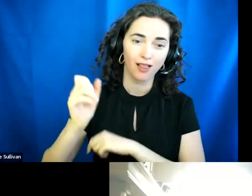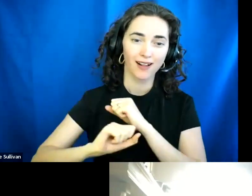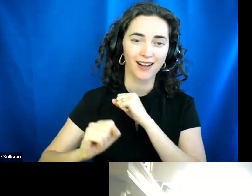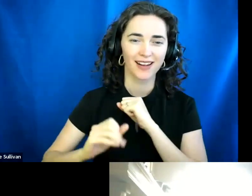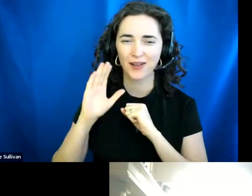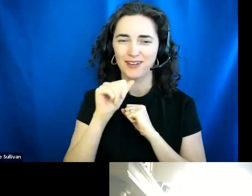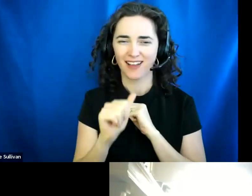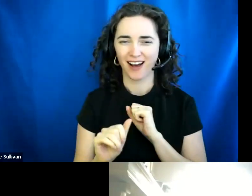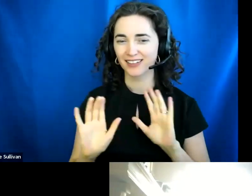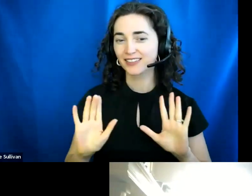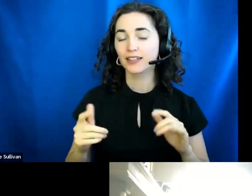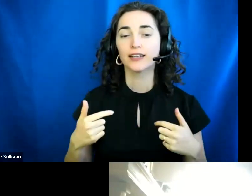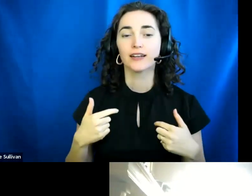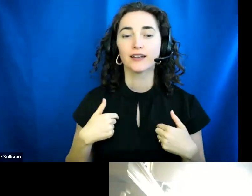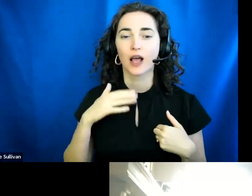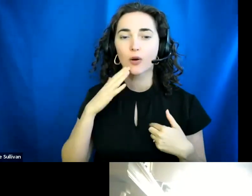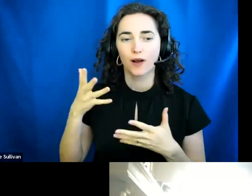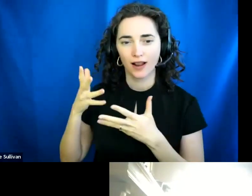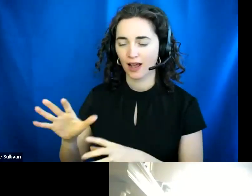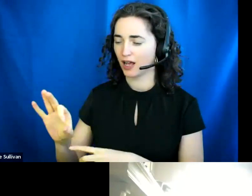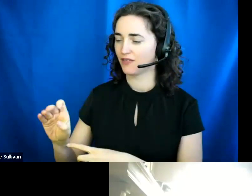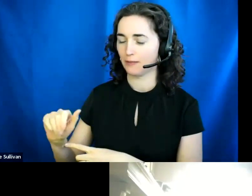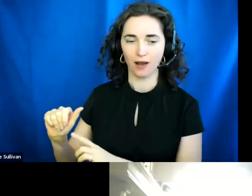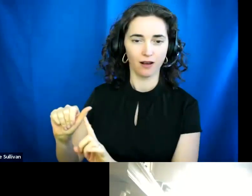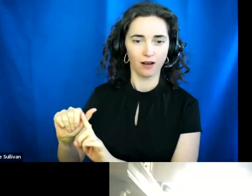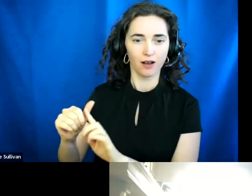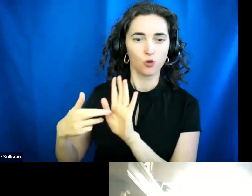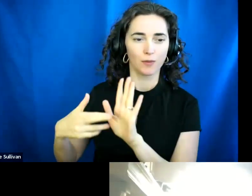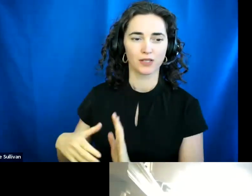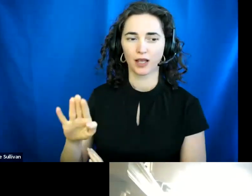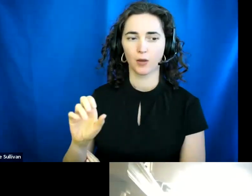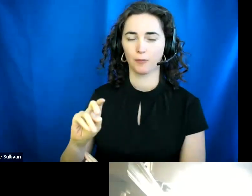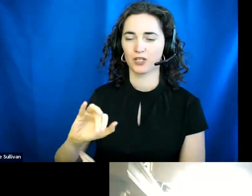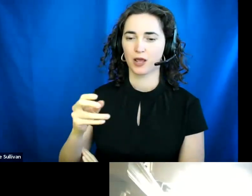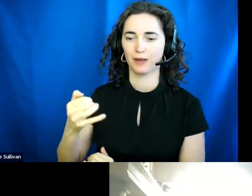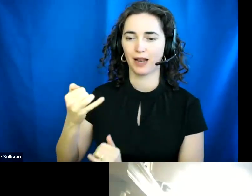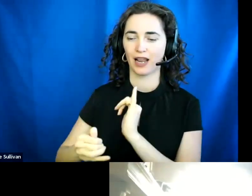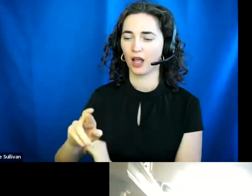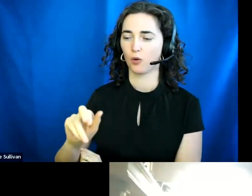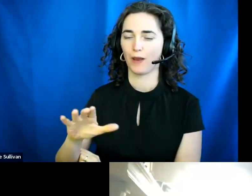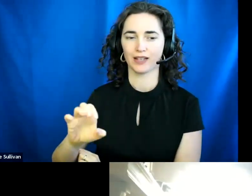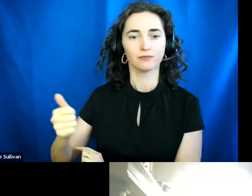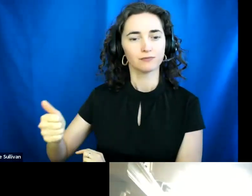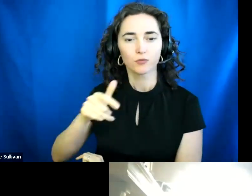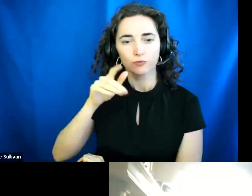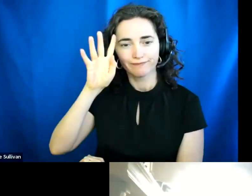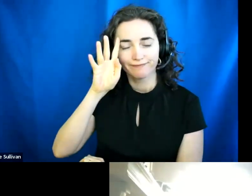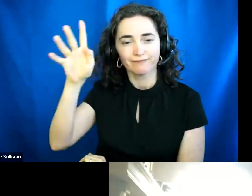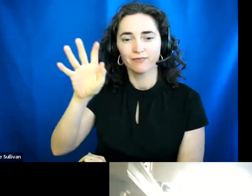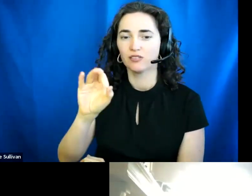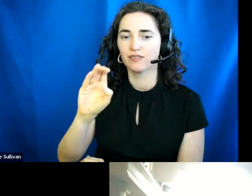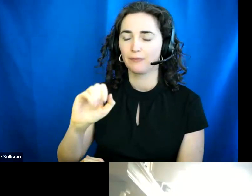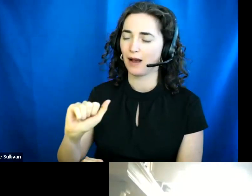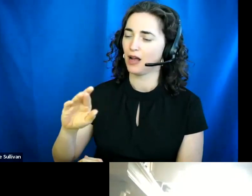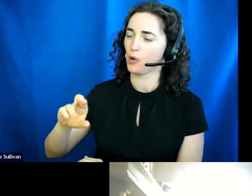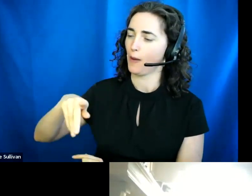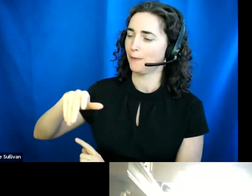I'm going to let FEMA's Benjamin Rance who is the mastermind behind the FEMA RAPT tool.